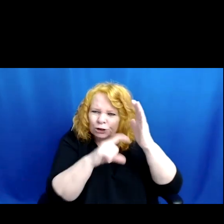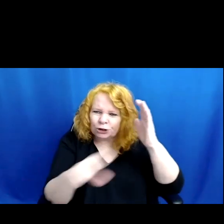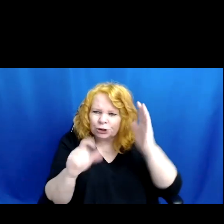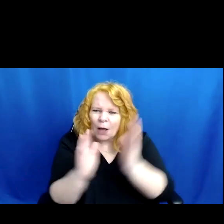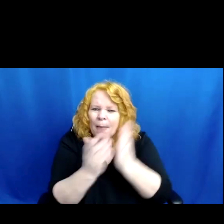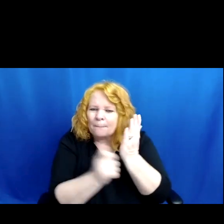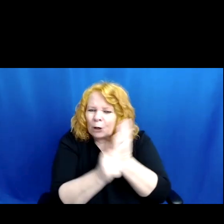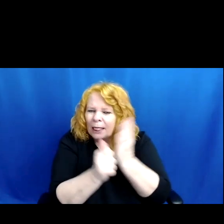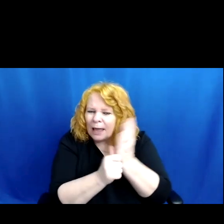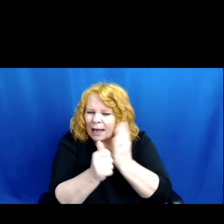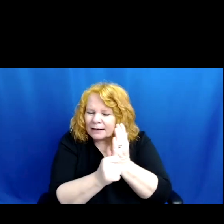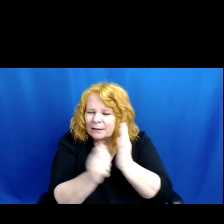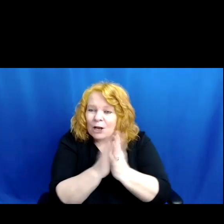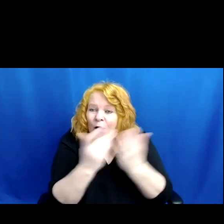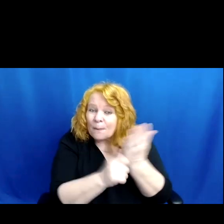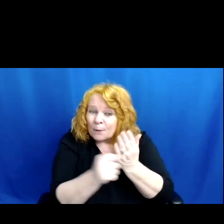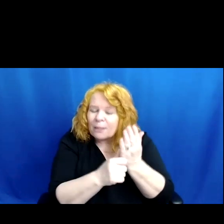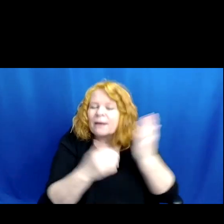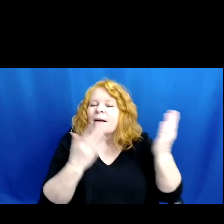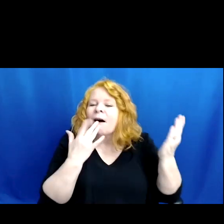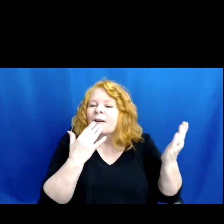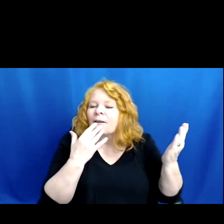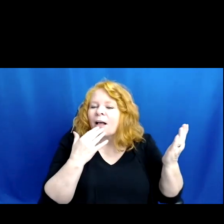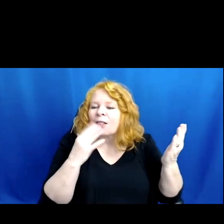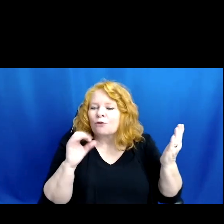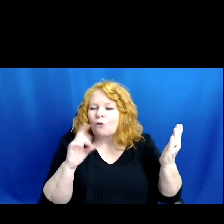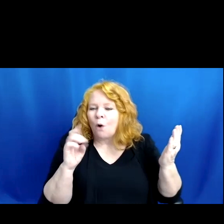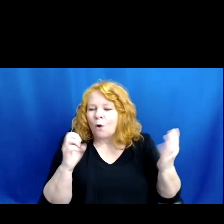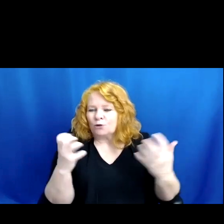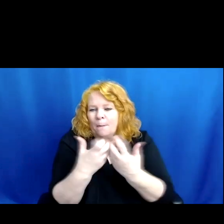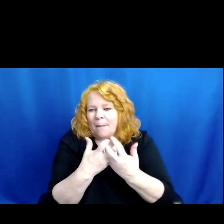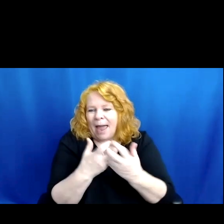In these booklets, they are color coded for each week for each story chapter.